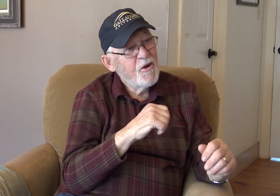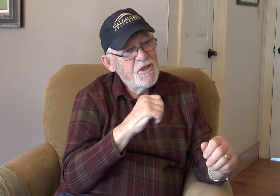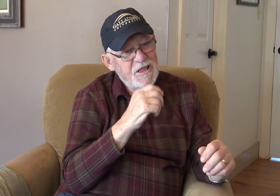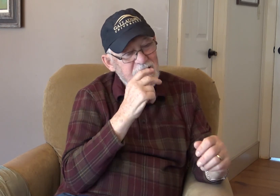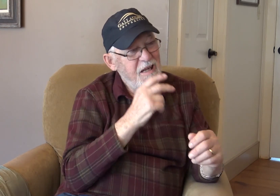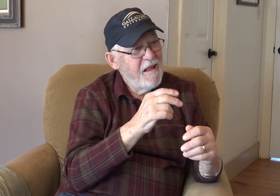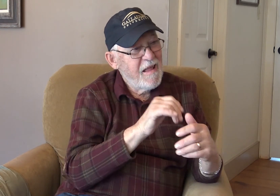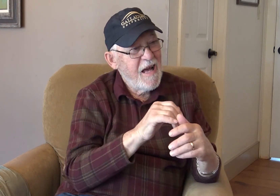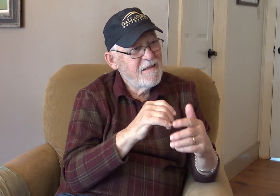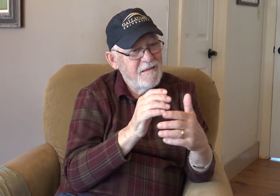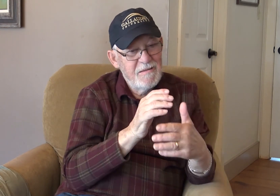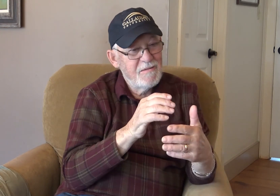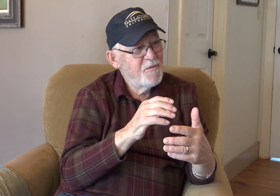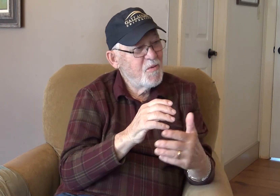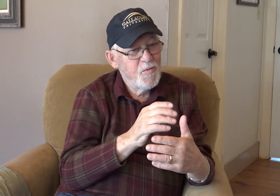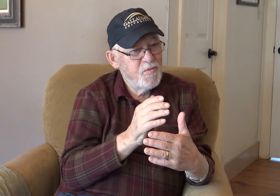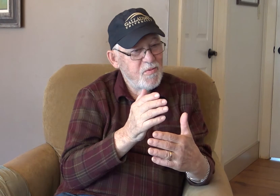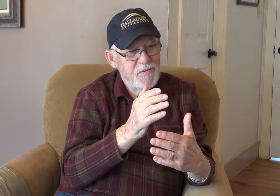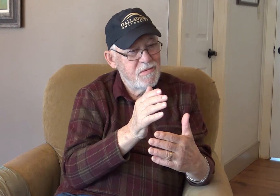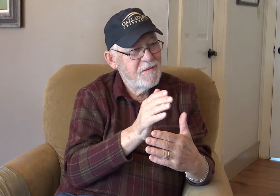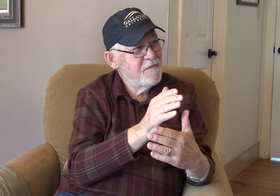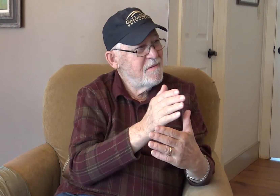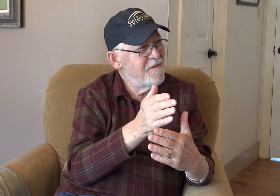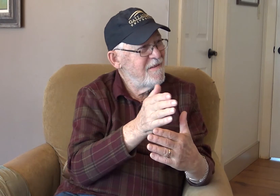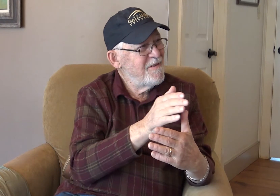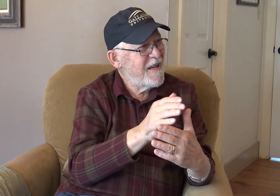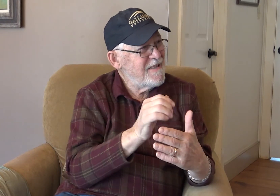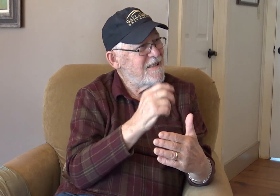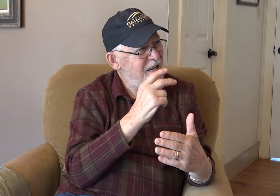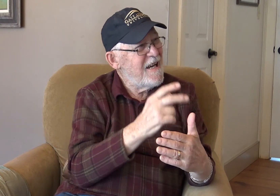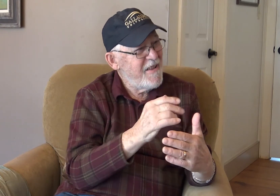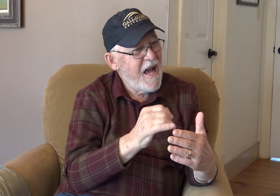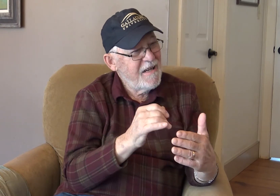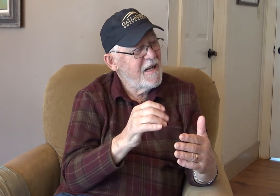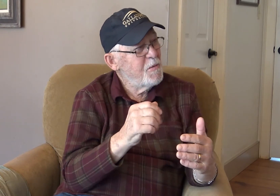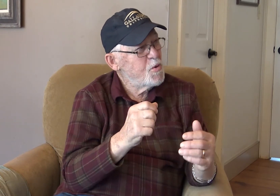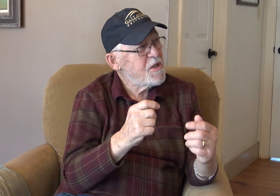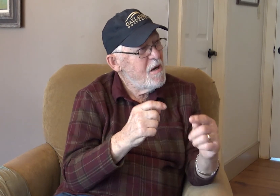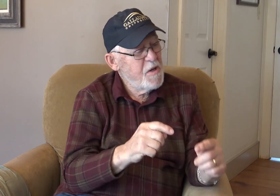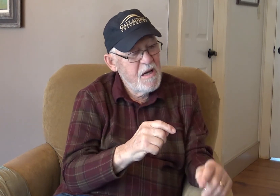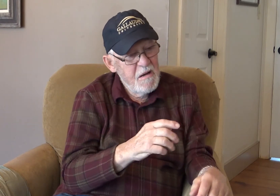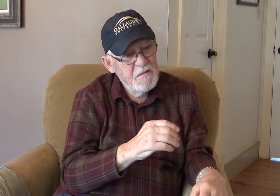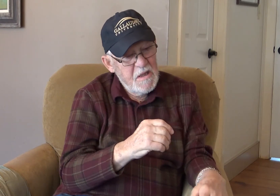So we could see that [change] was happening.